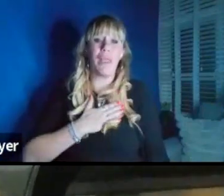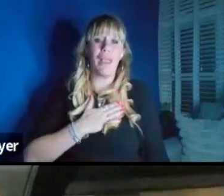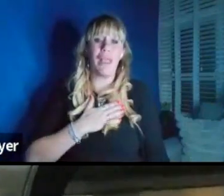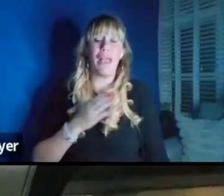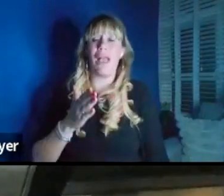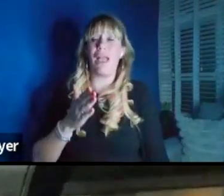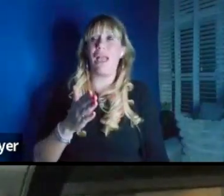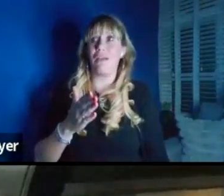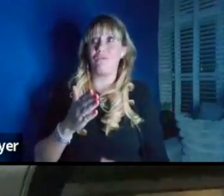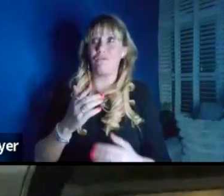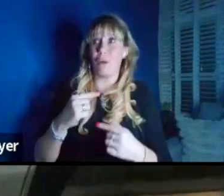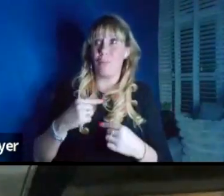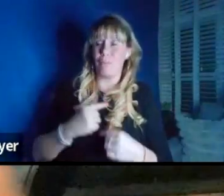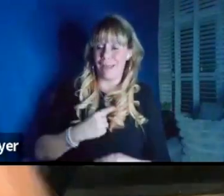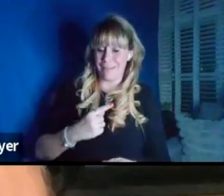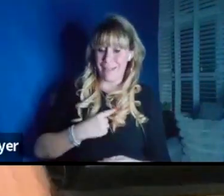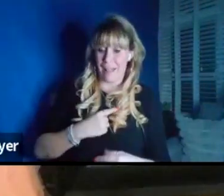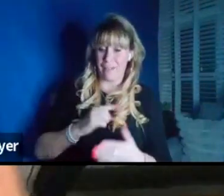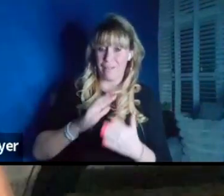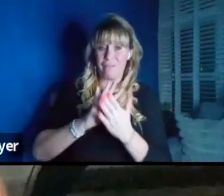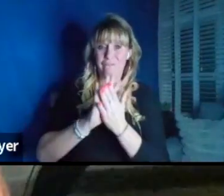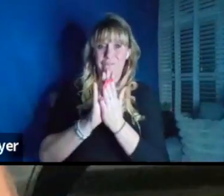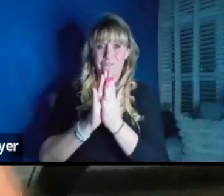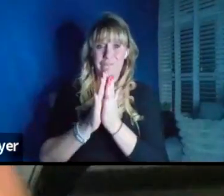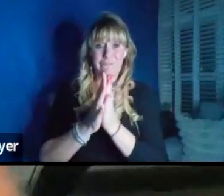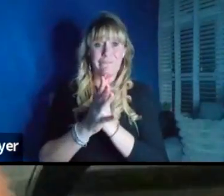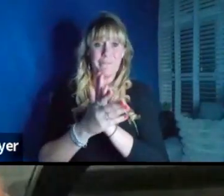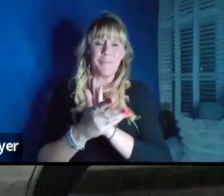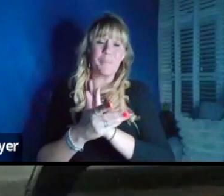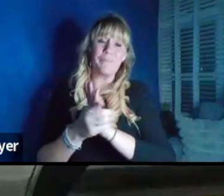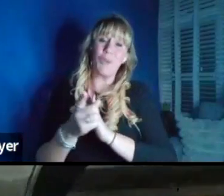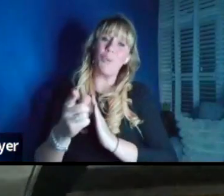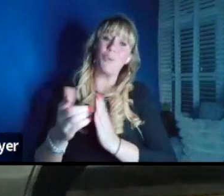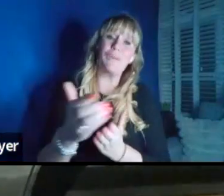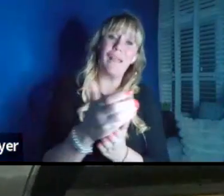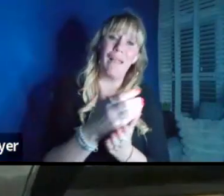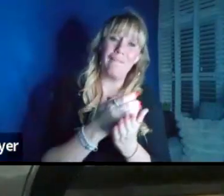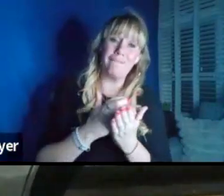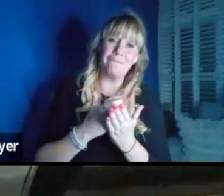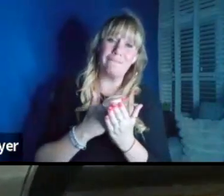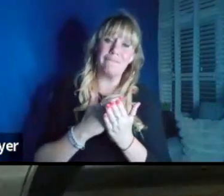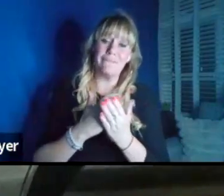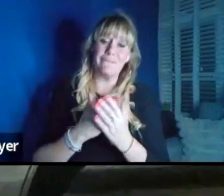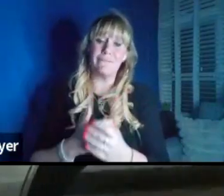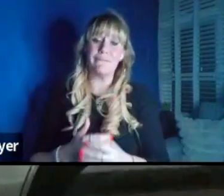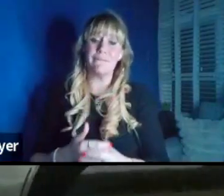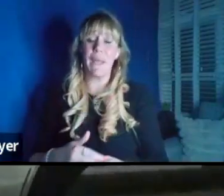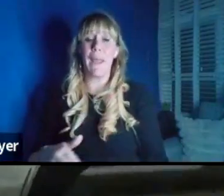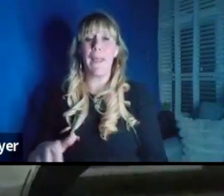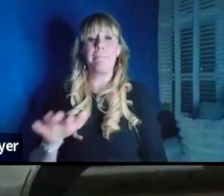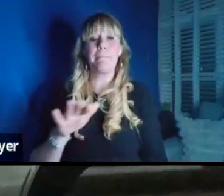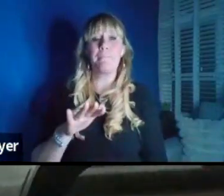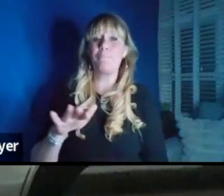Everything I put you through